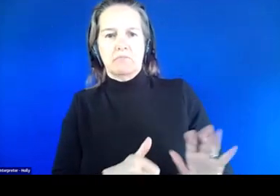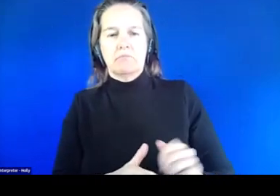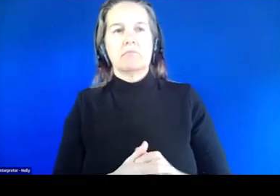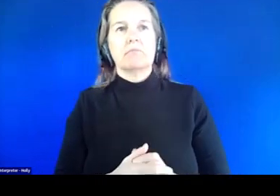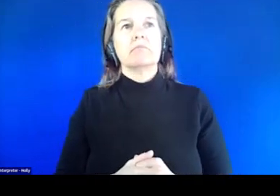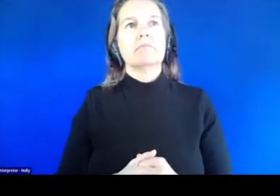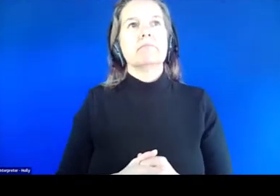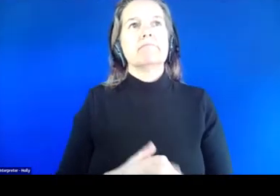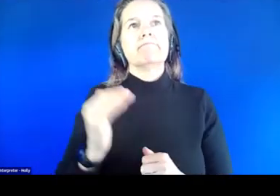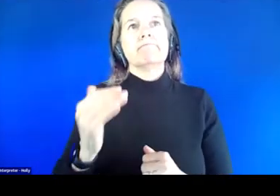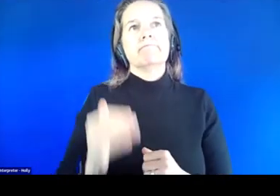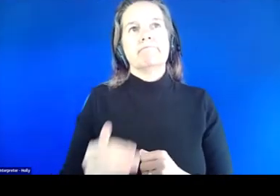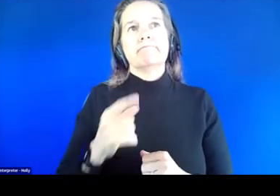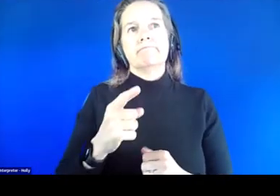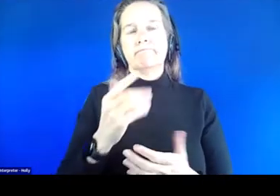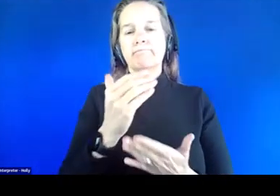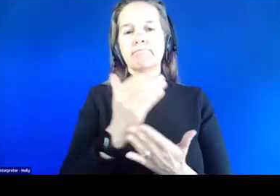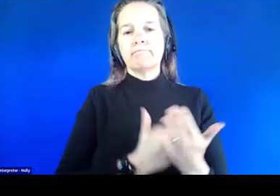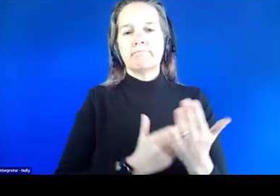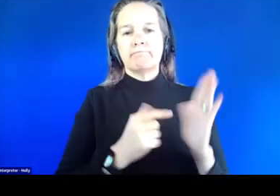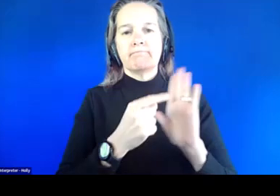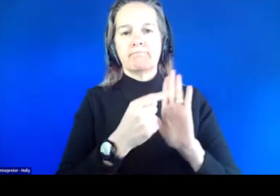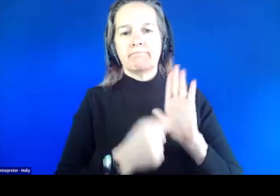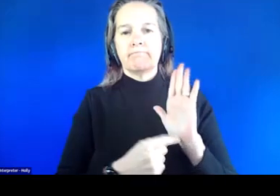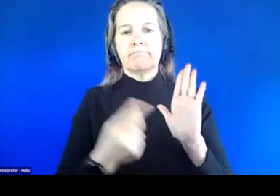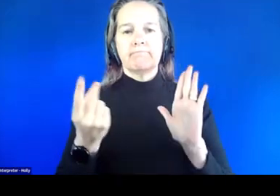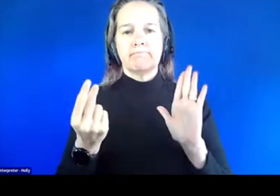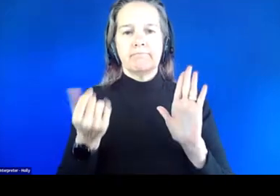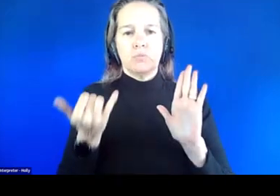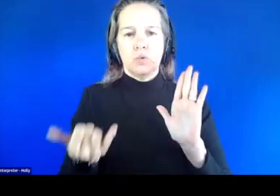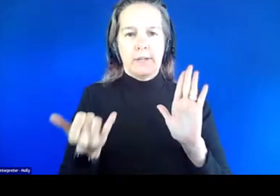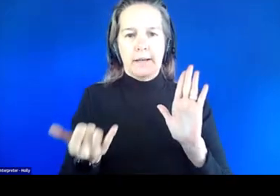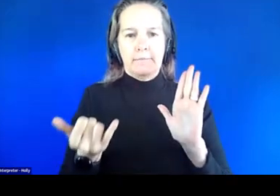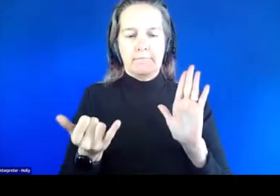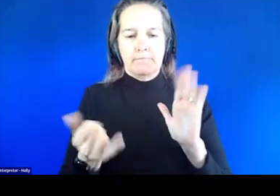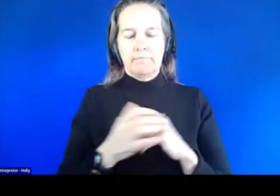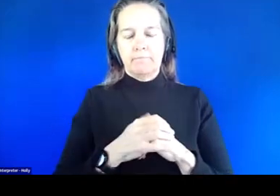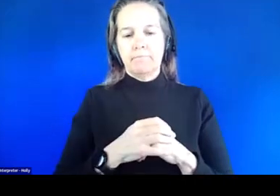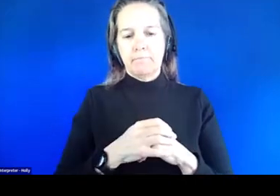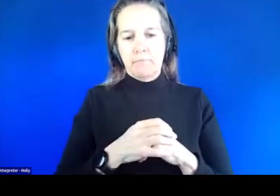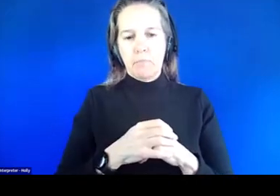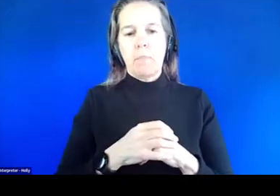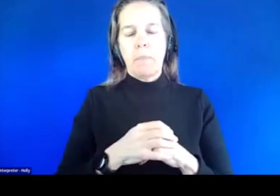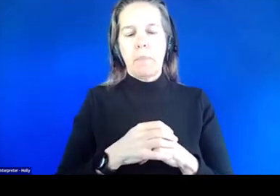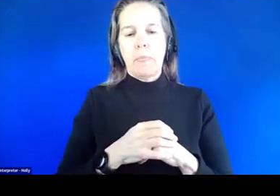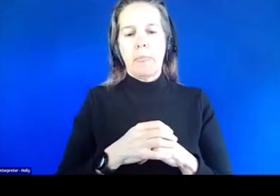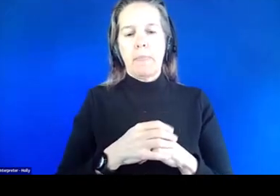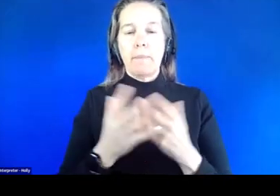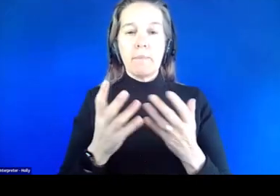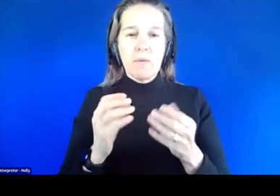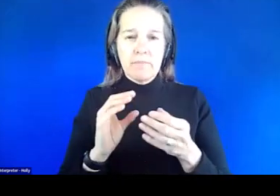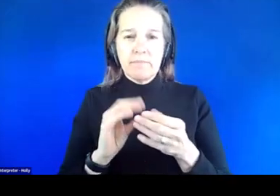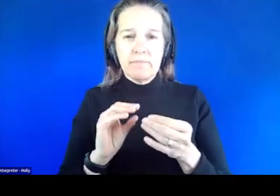So before we jump in I'd like to just level set for a second and say that the Money Follows the Person